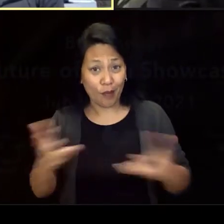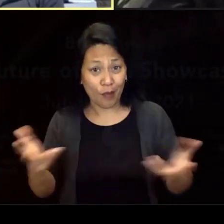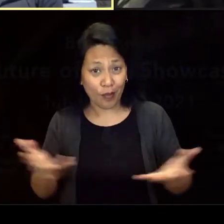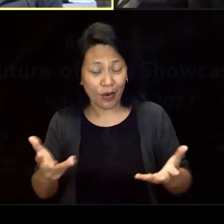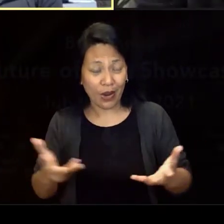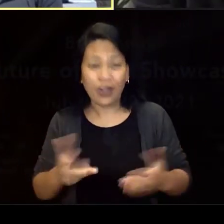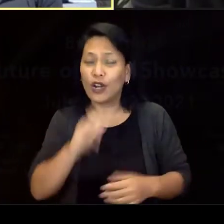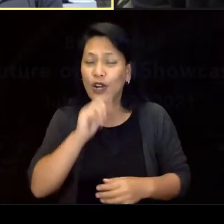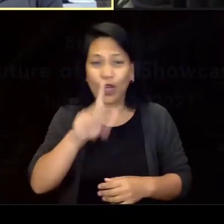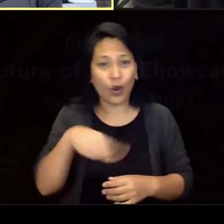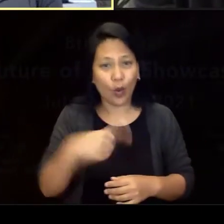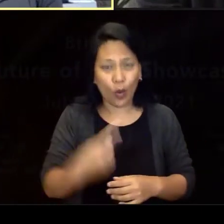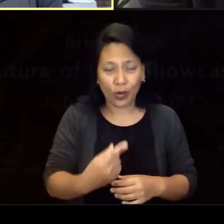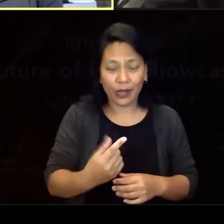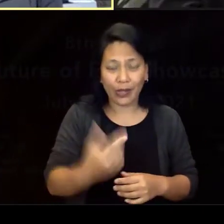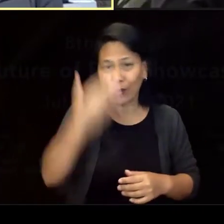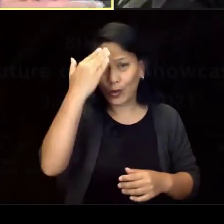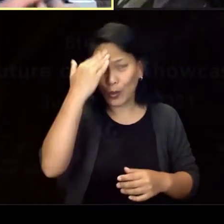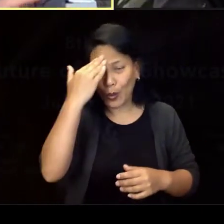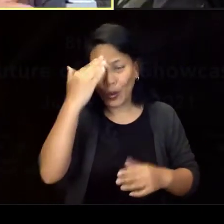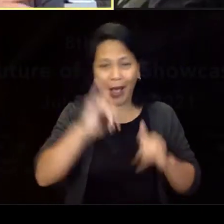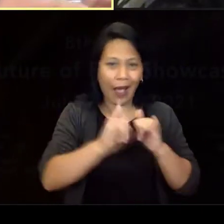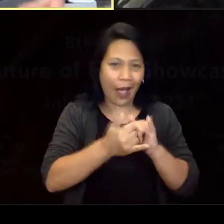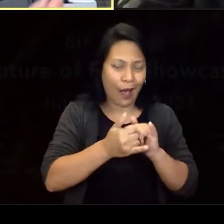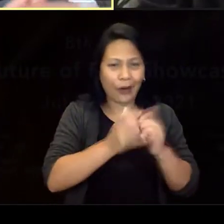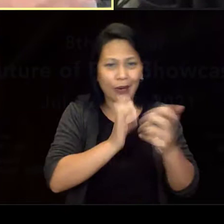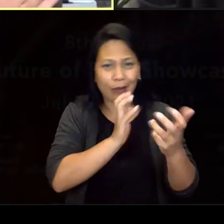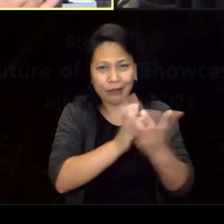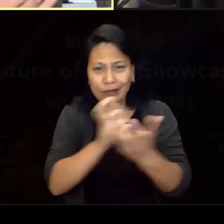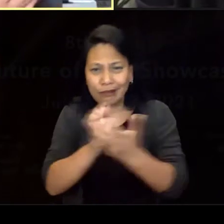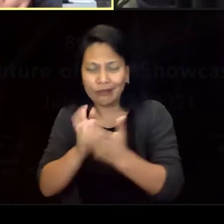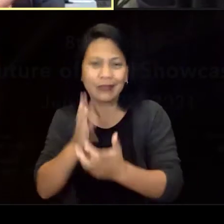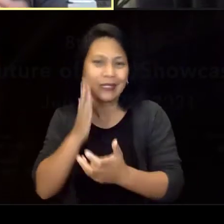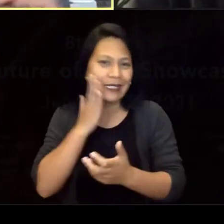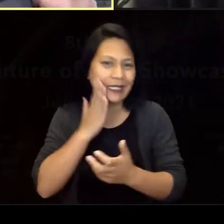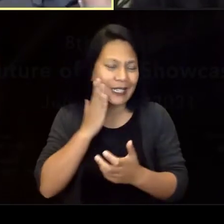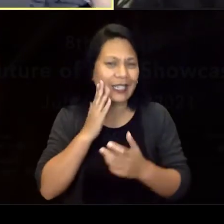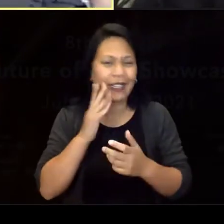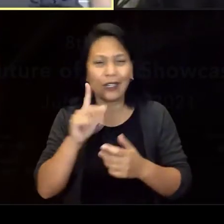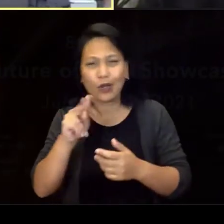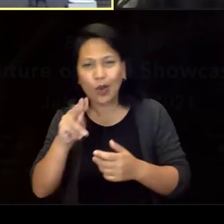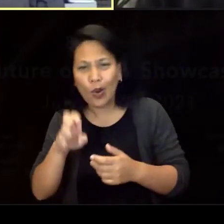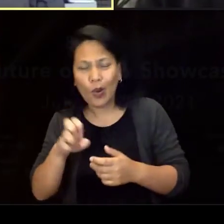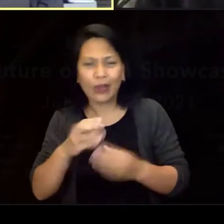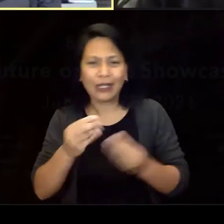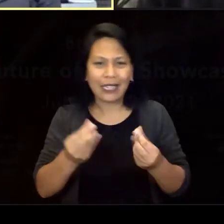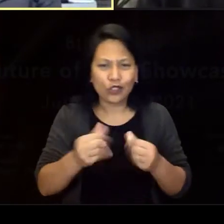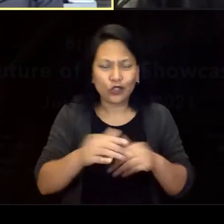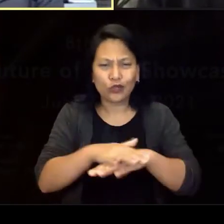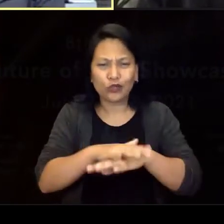knowledge on how to accommodate for certain skin textures and skin tones and like not really, accommodate isn't the word.